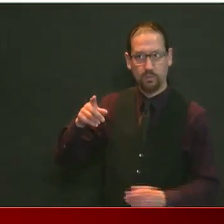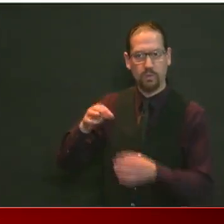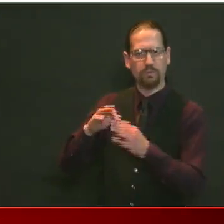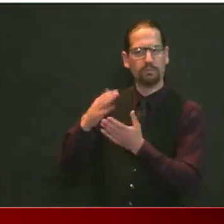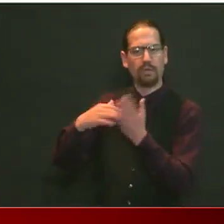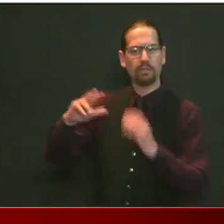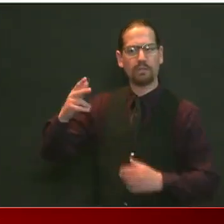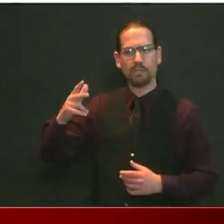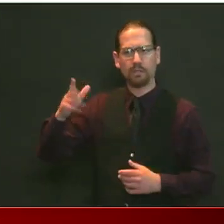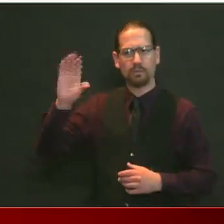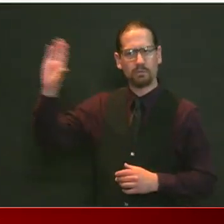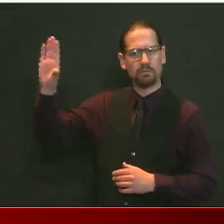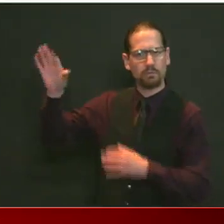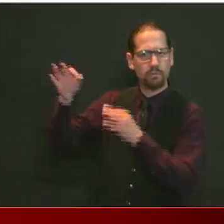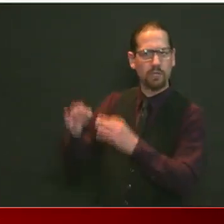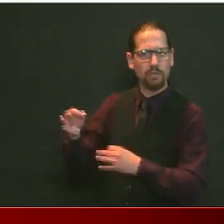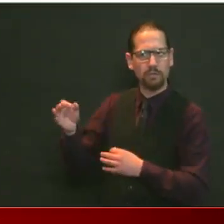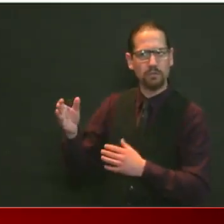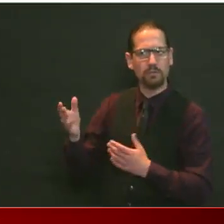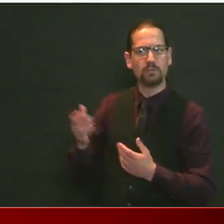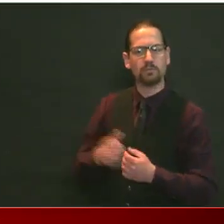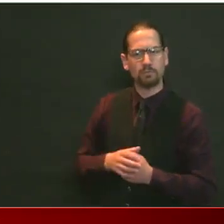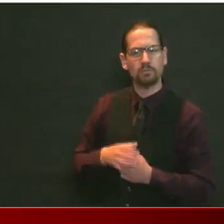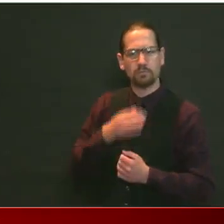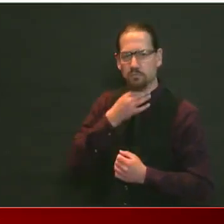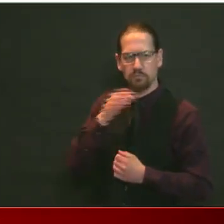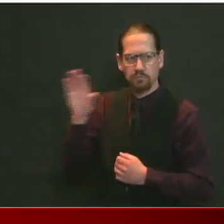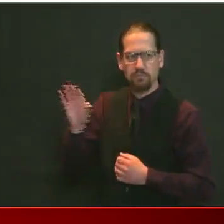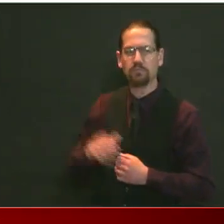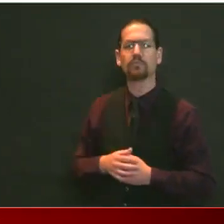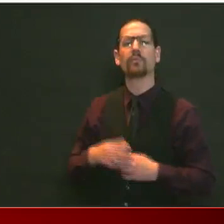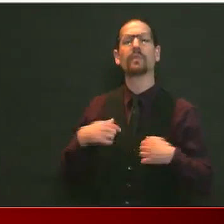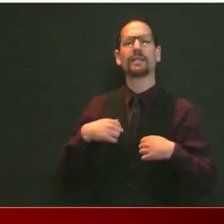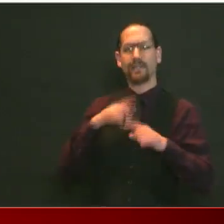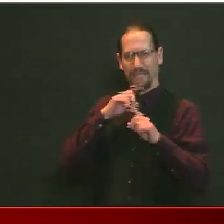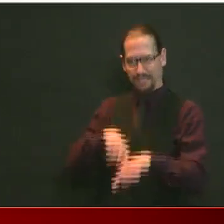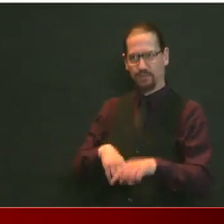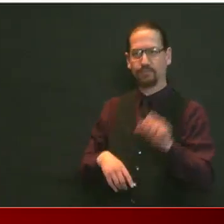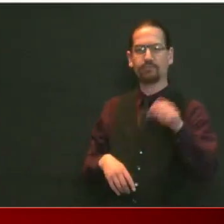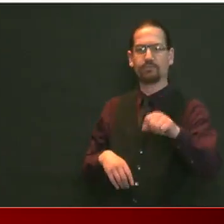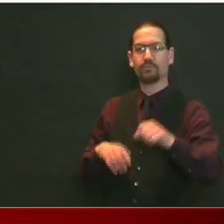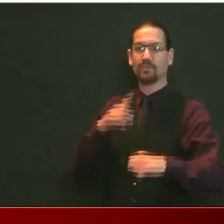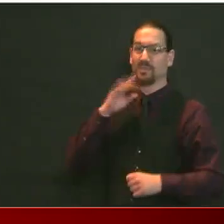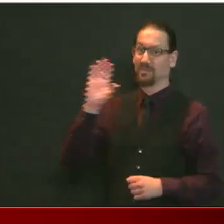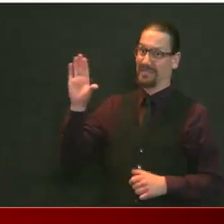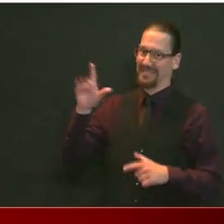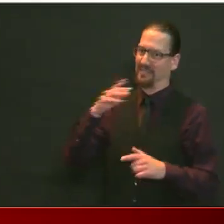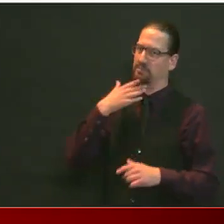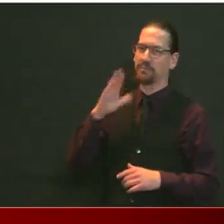RIVER? I WAS DISAPPOINTED AND SURPRISED TO SEE THAT. AND I KNOW THAT GOVERNOR LAMONT